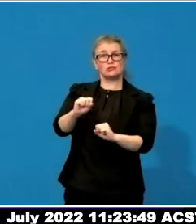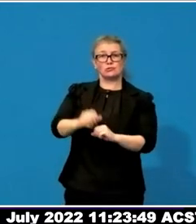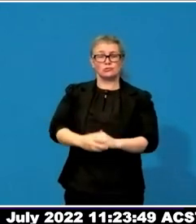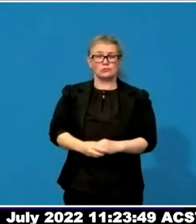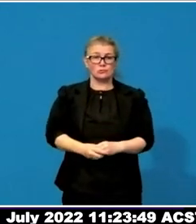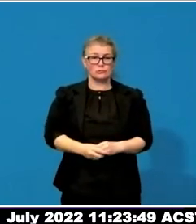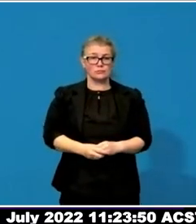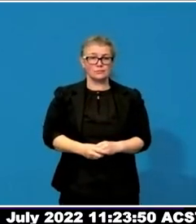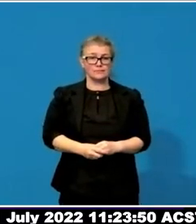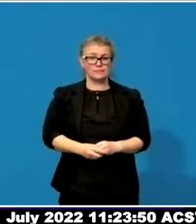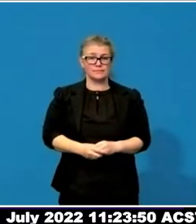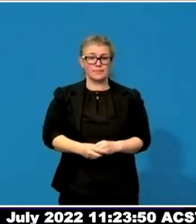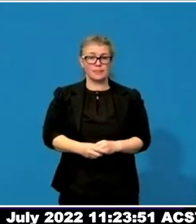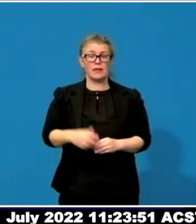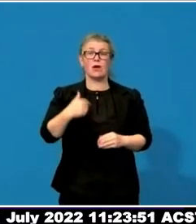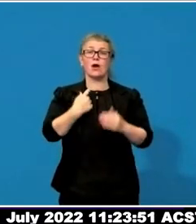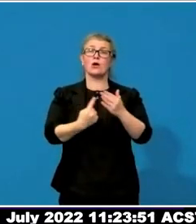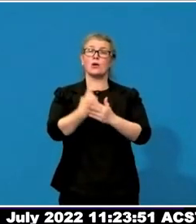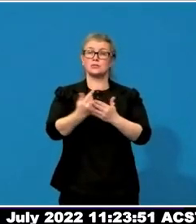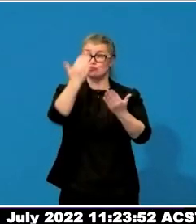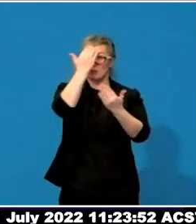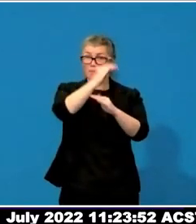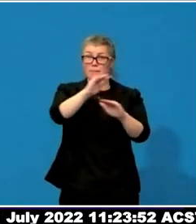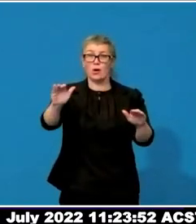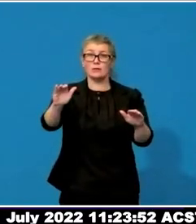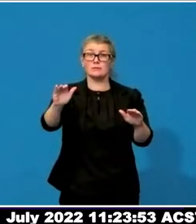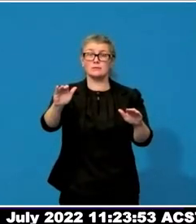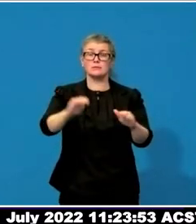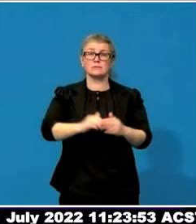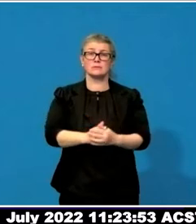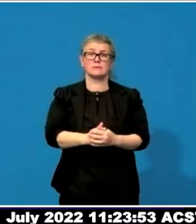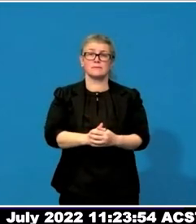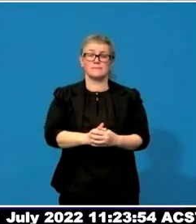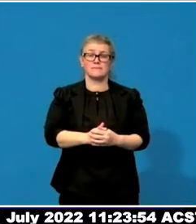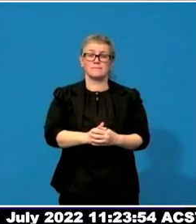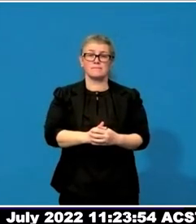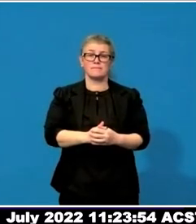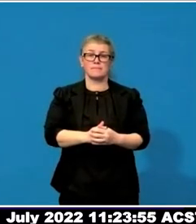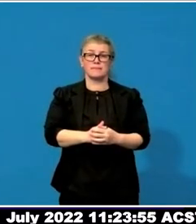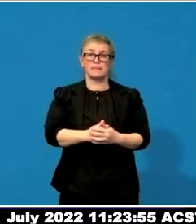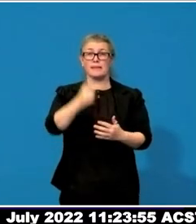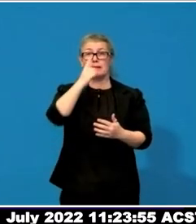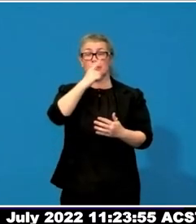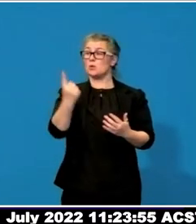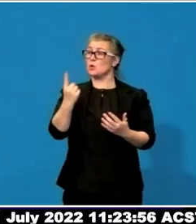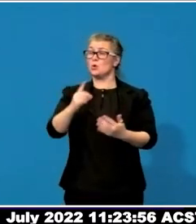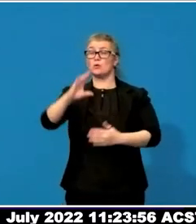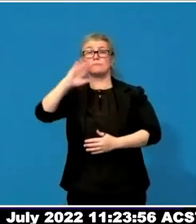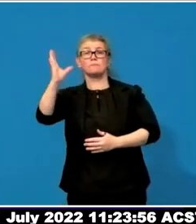I take this opportunity to remind anyone following the hearing of the protections afforded to Royal Commission witnesses.